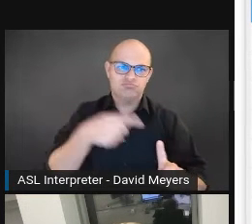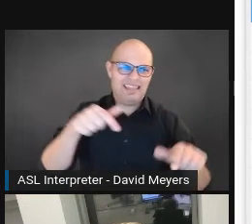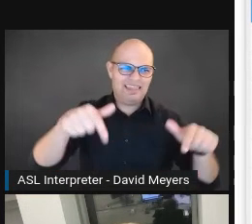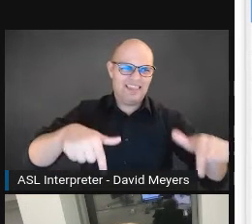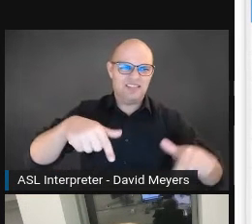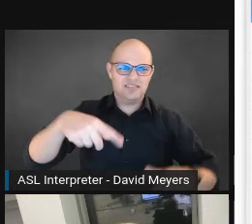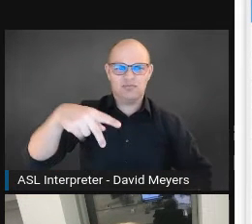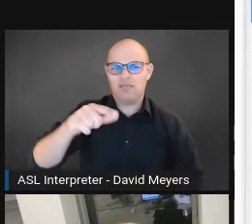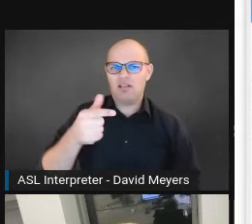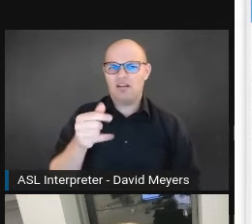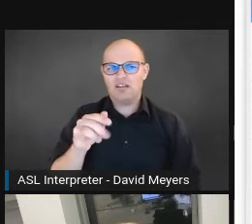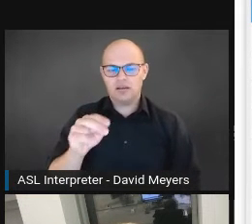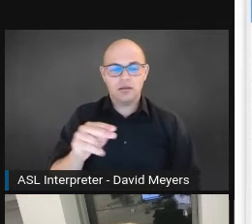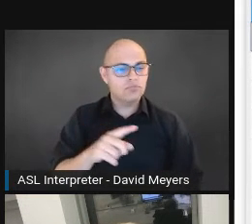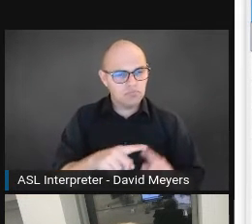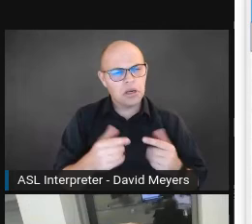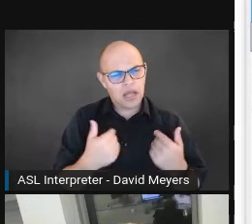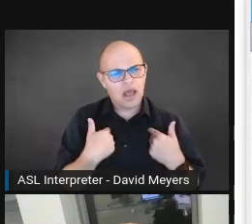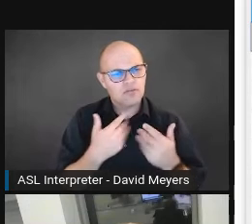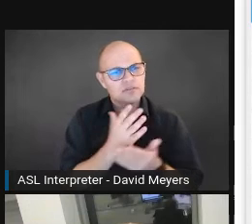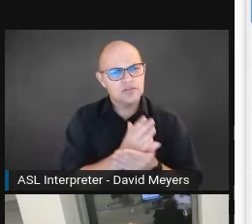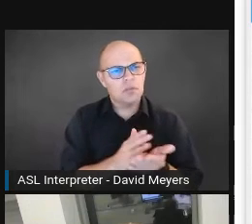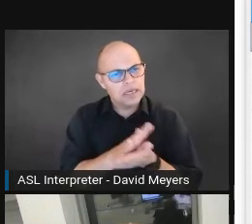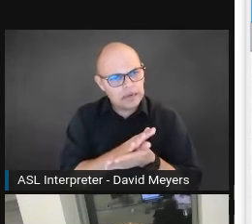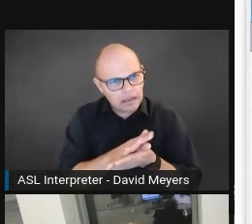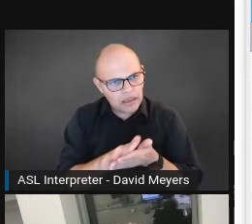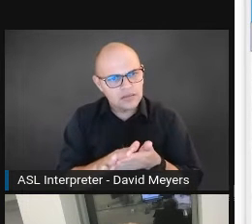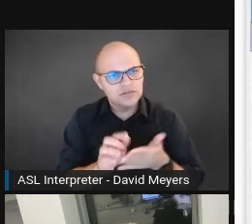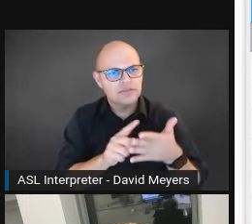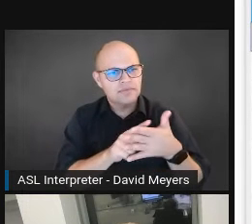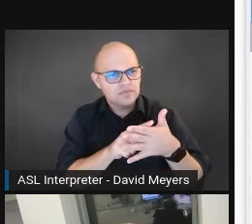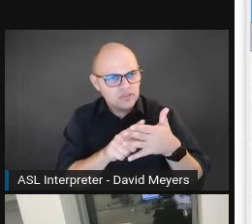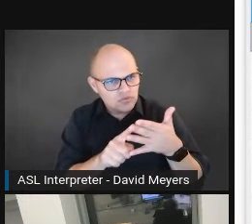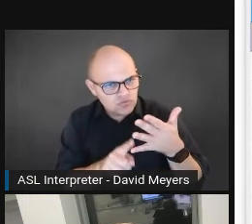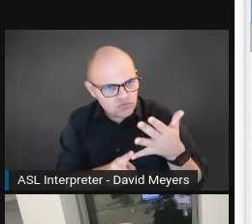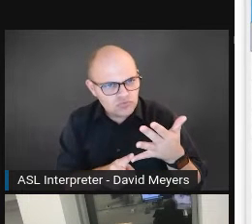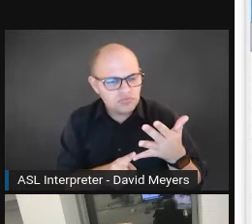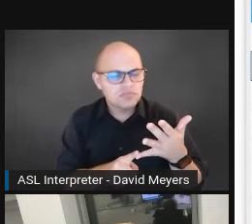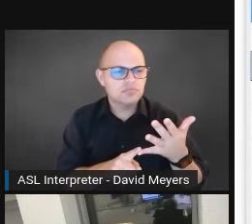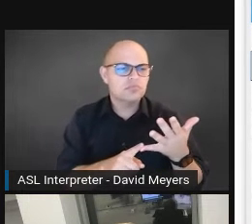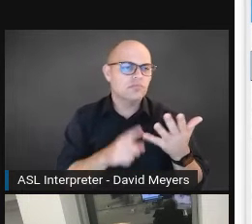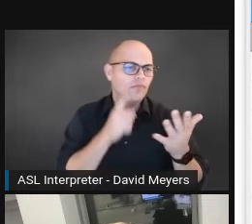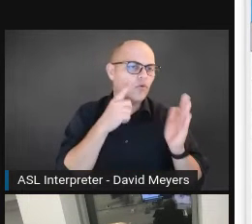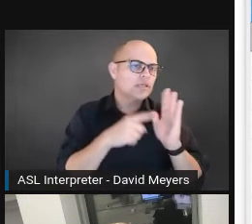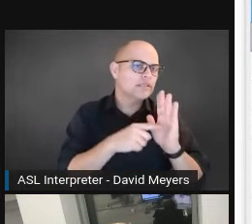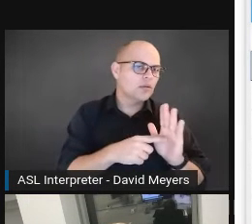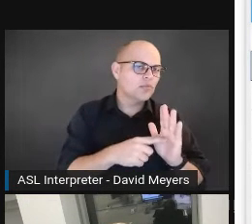but it has some nice features like keyboard navigation.